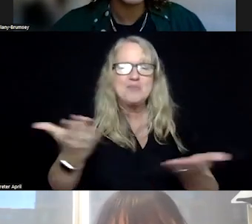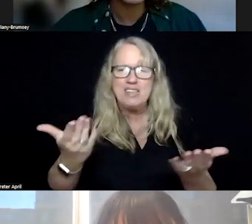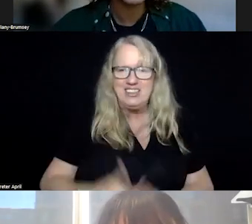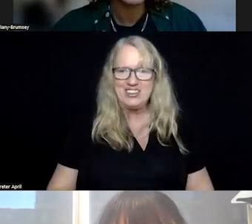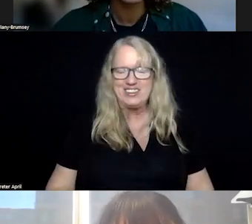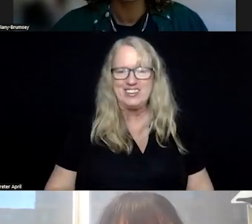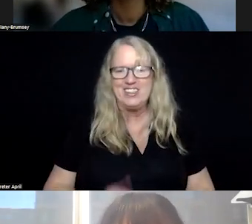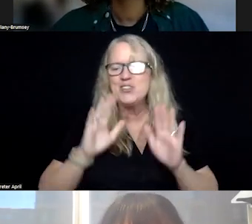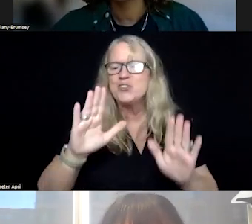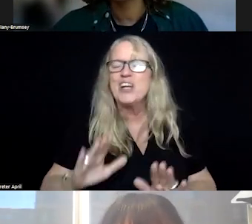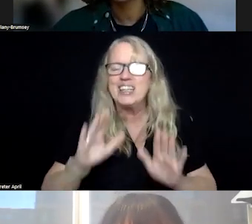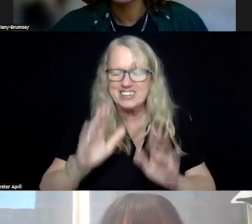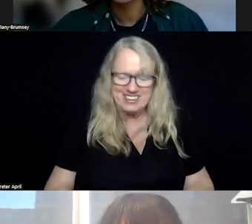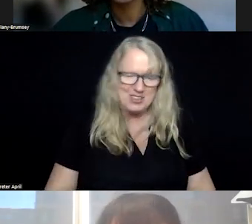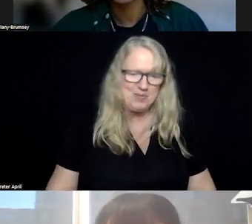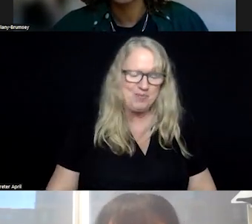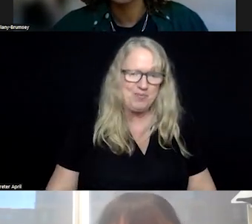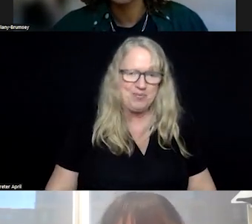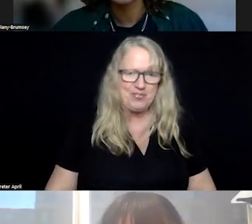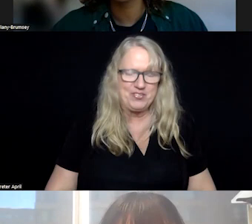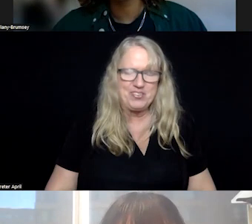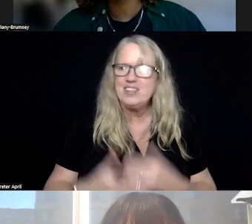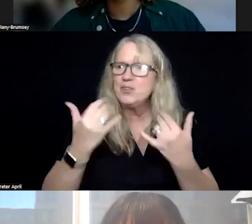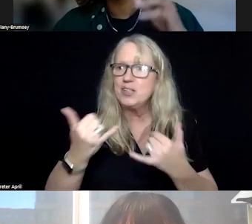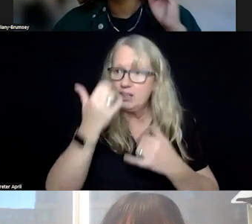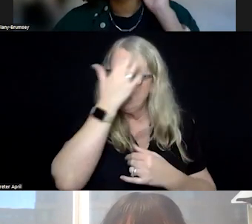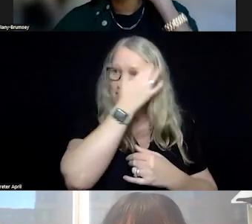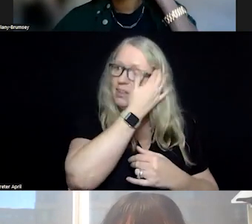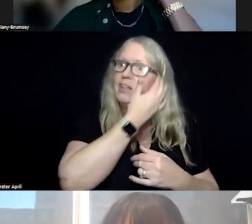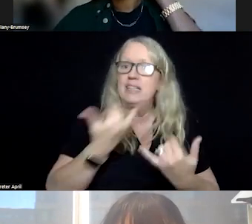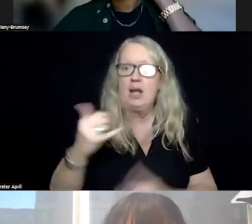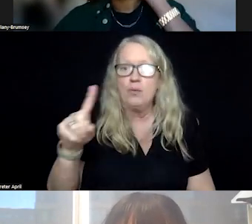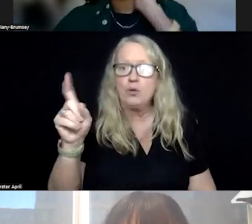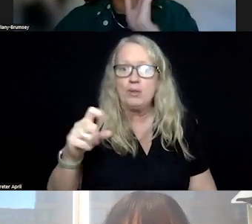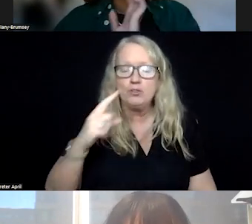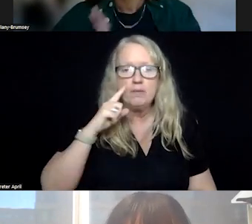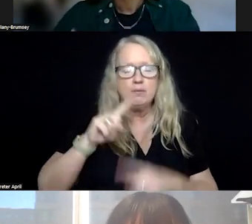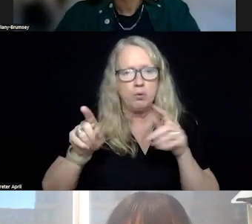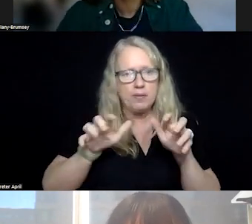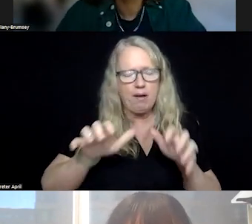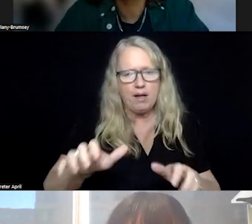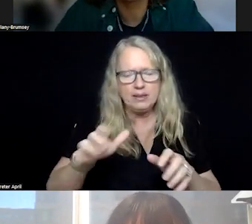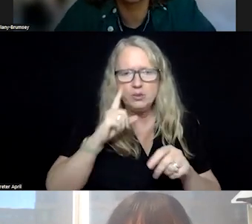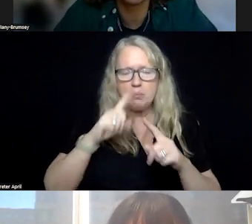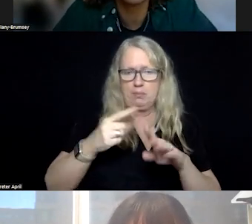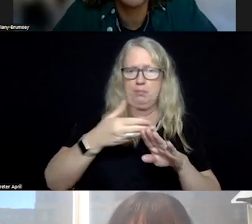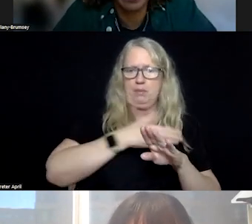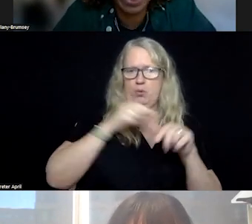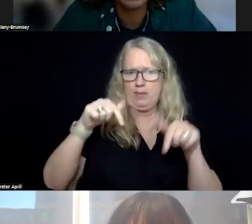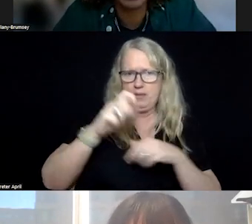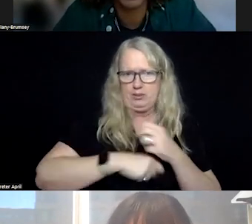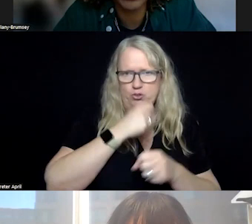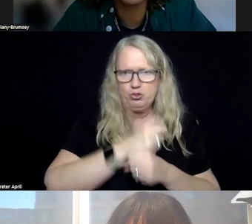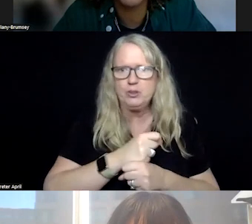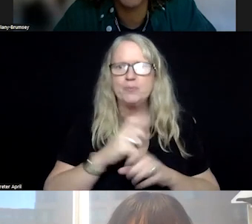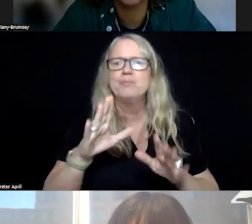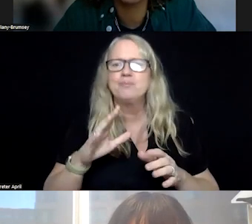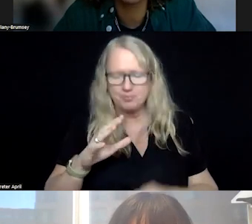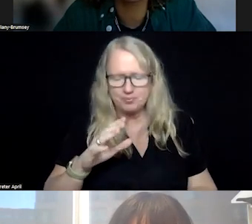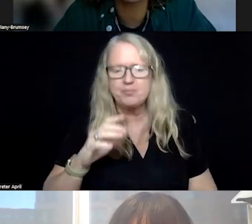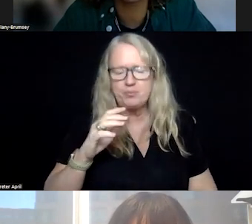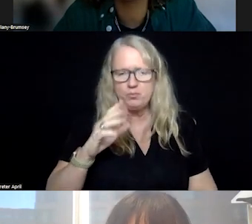SO THE QUESTION -- EARLIER THIS YEAR HARVARD UNIVERSITY